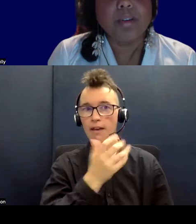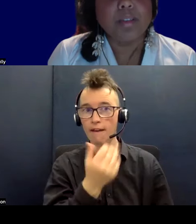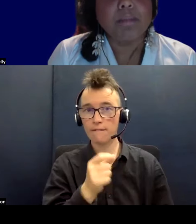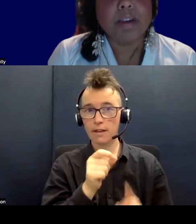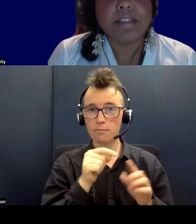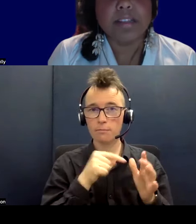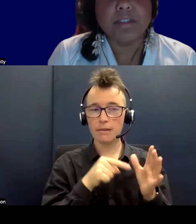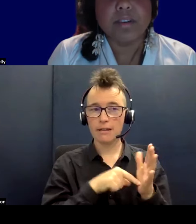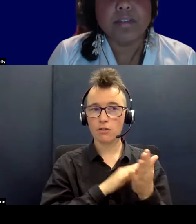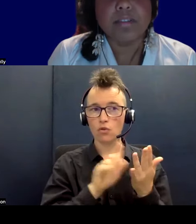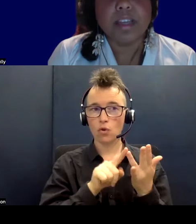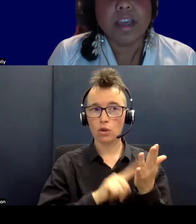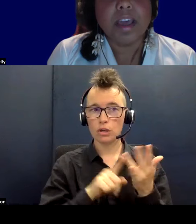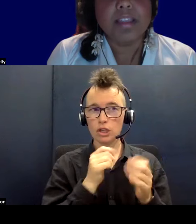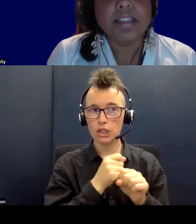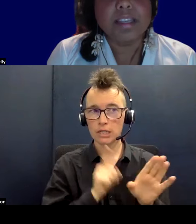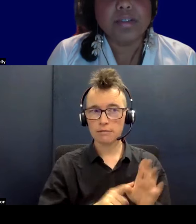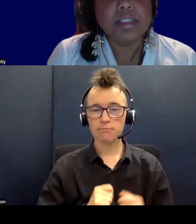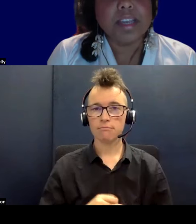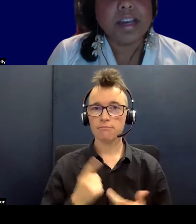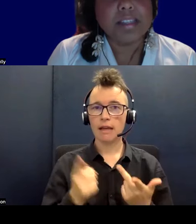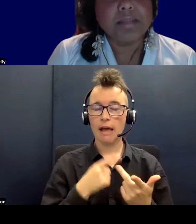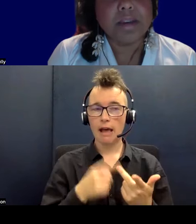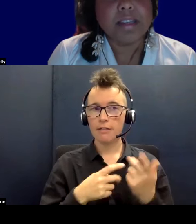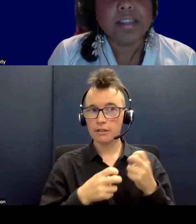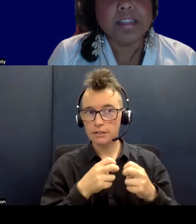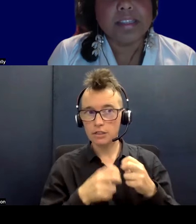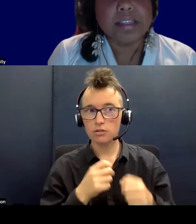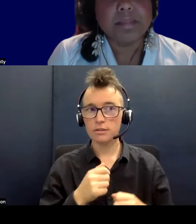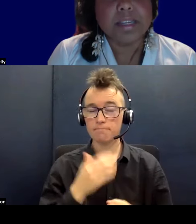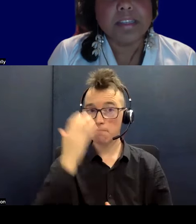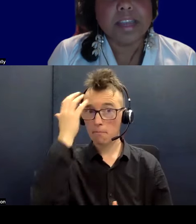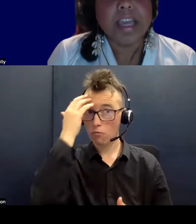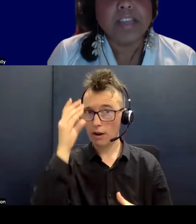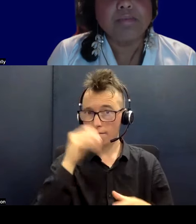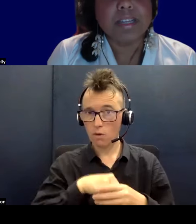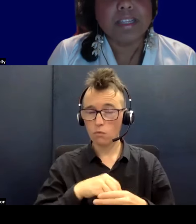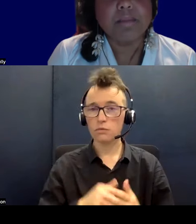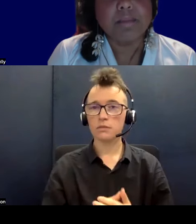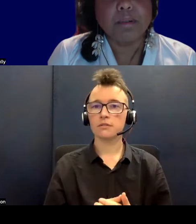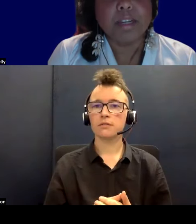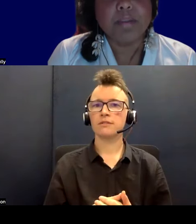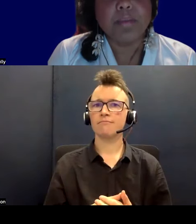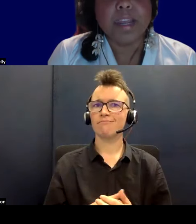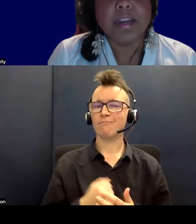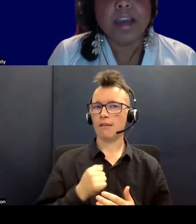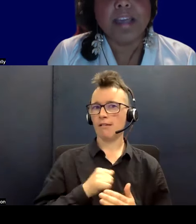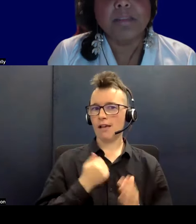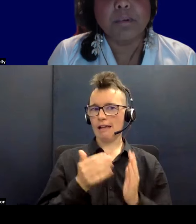the brain is involved. The skills to customise the assessment is really important when supporting